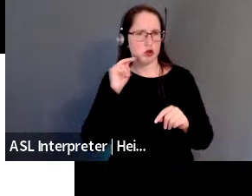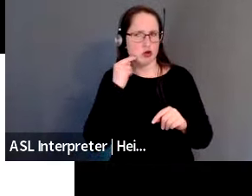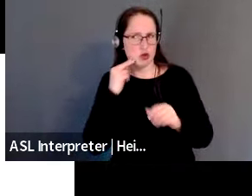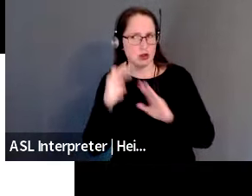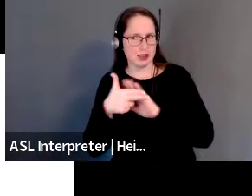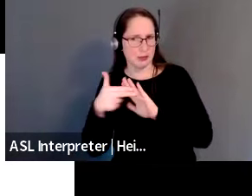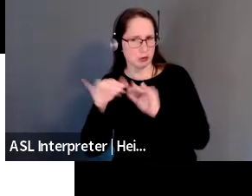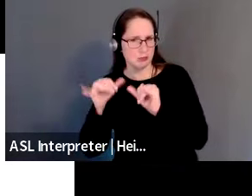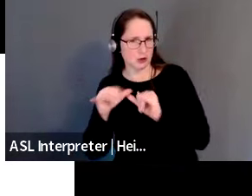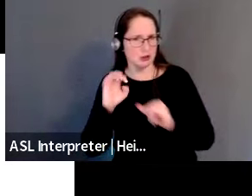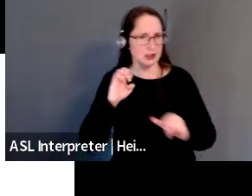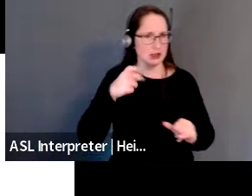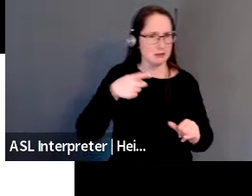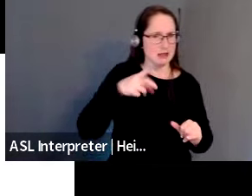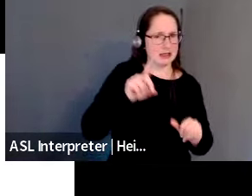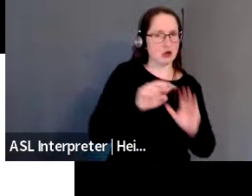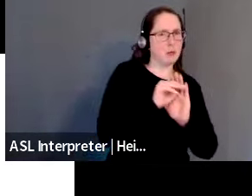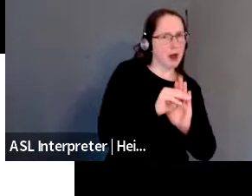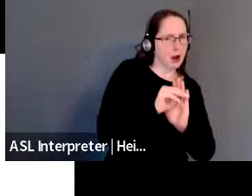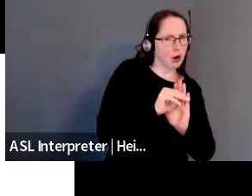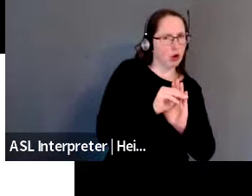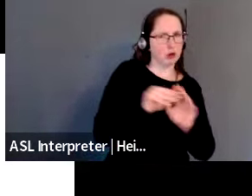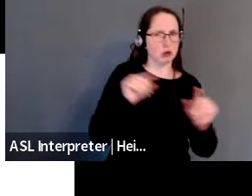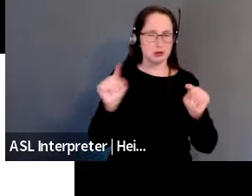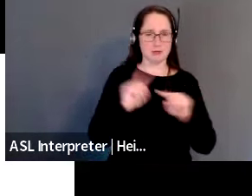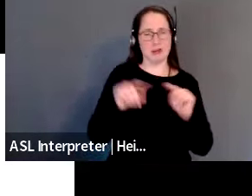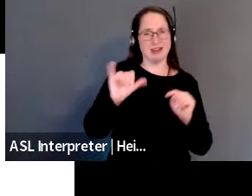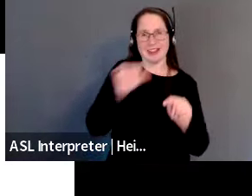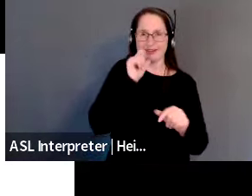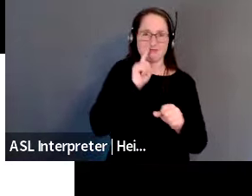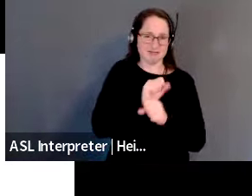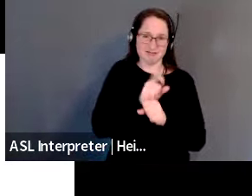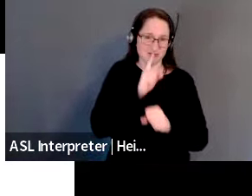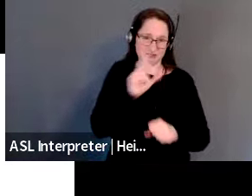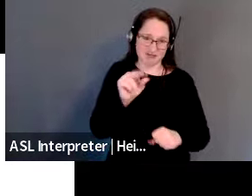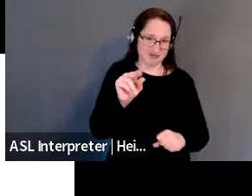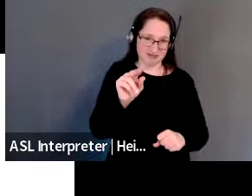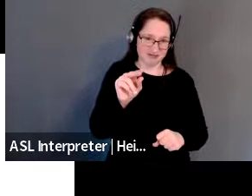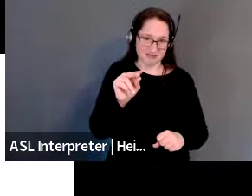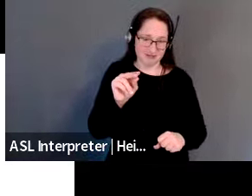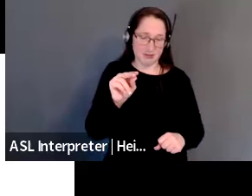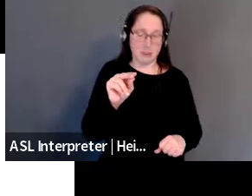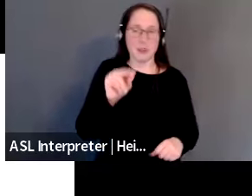and these are just modeled, but that is not actually true.